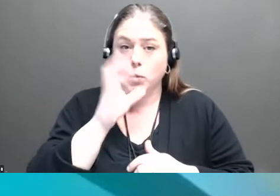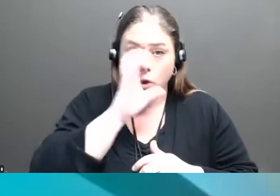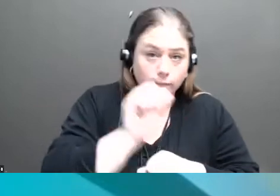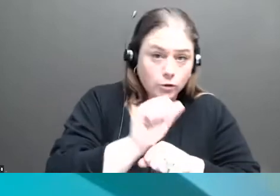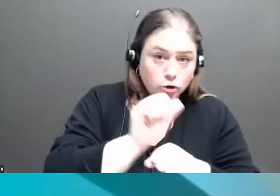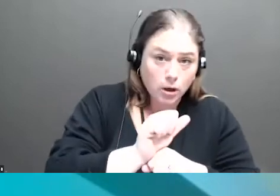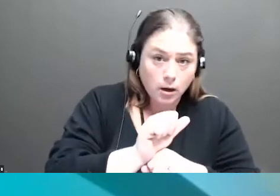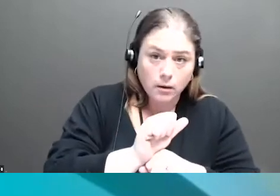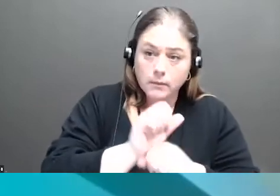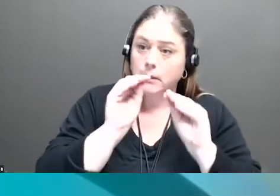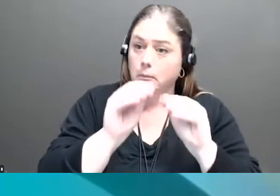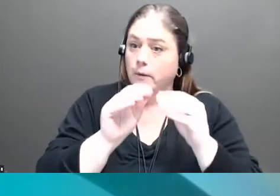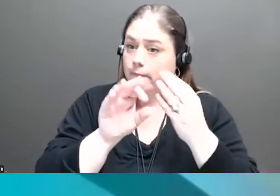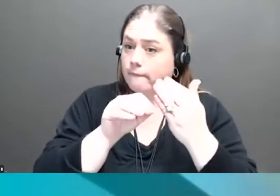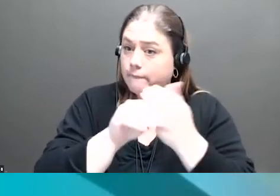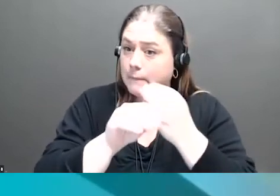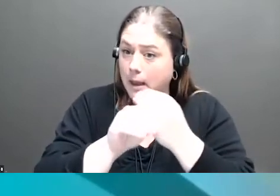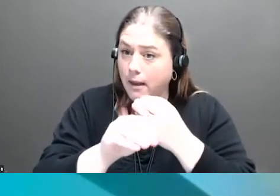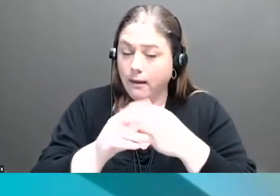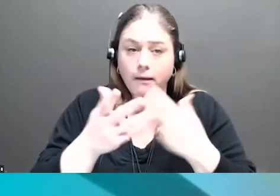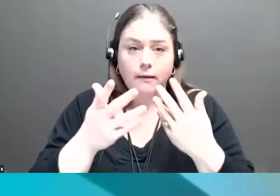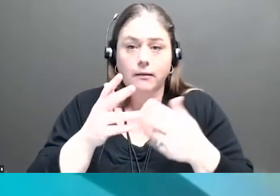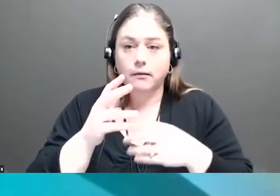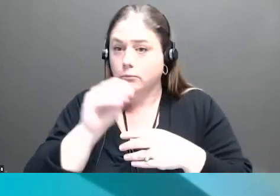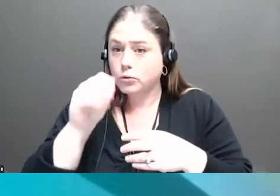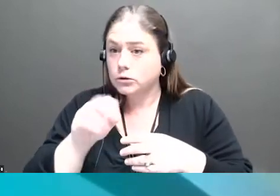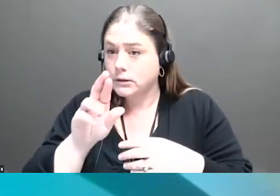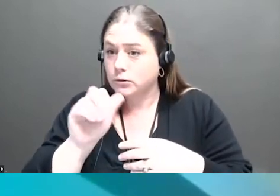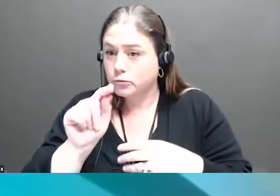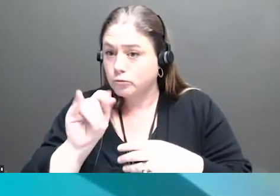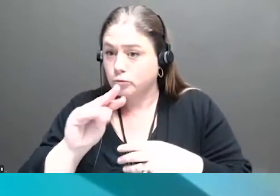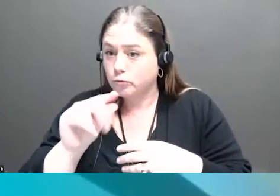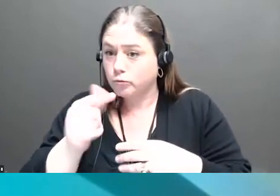their rating on the services that they have received from employment service providers,